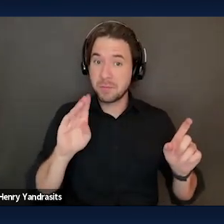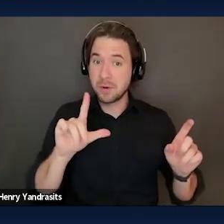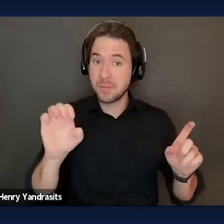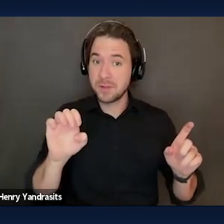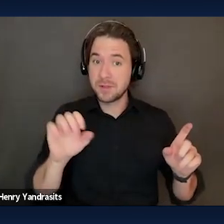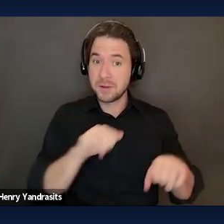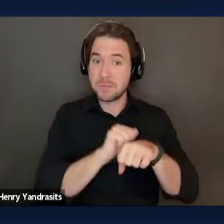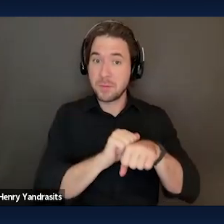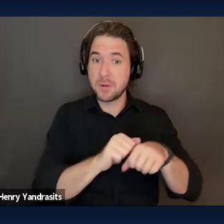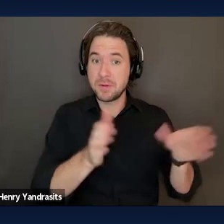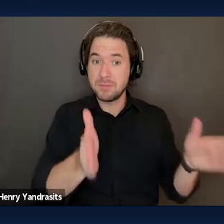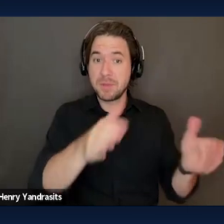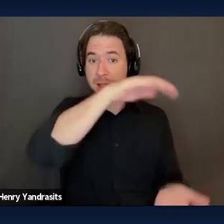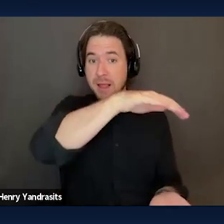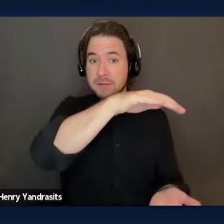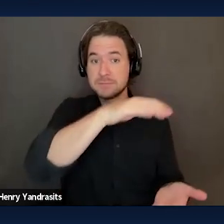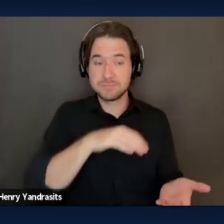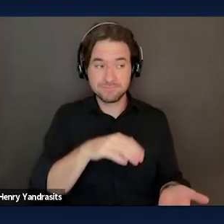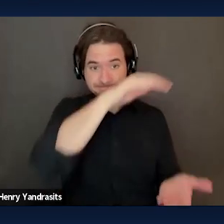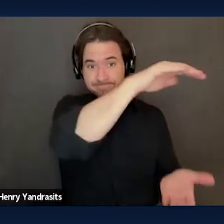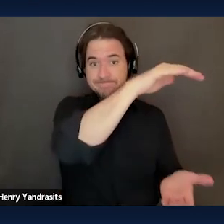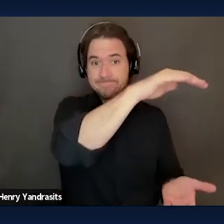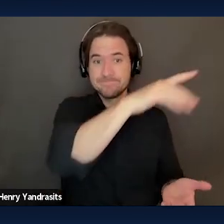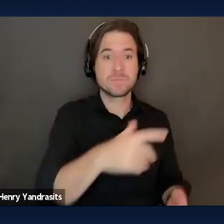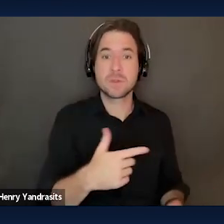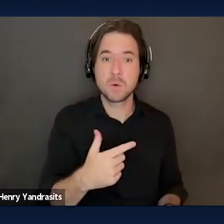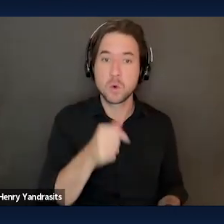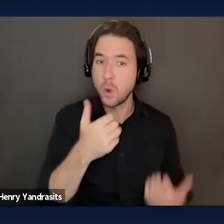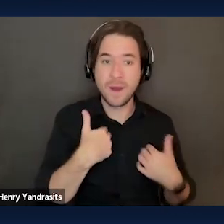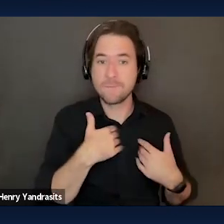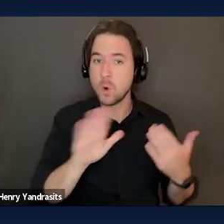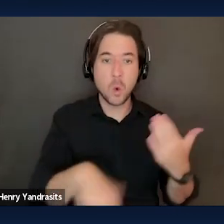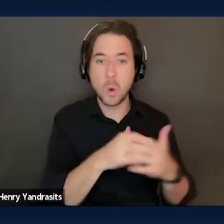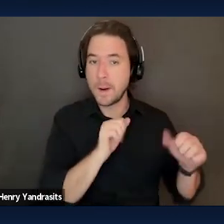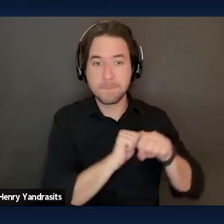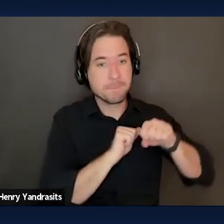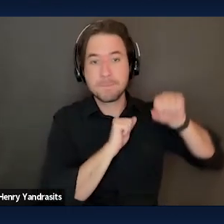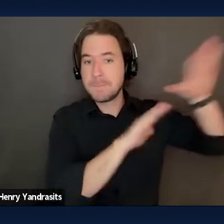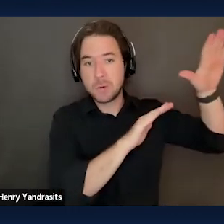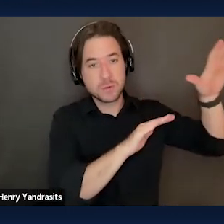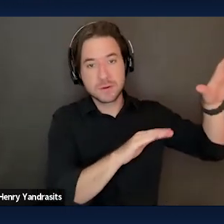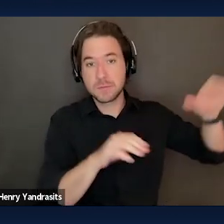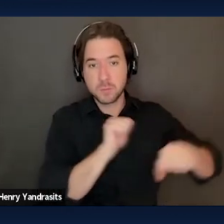Because we're not dealing with the whole mountain of marble that is the medical literature.